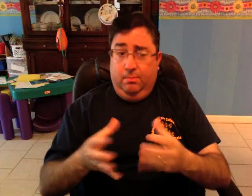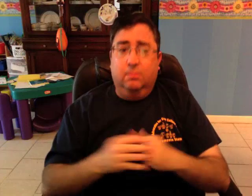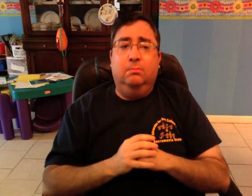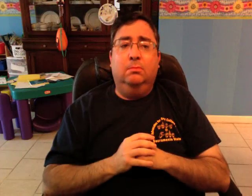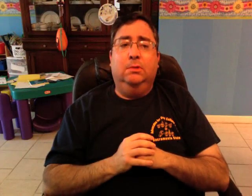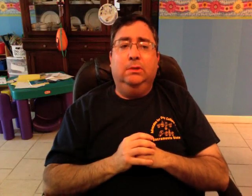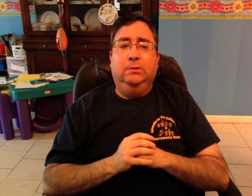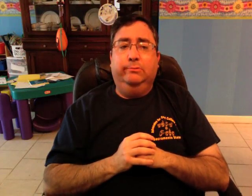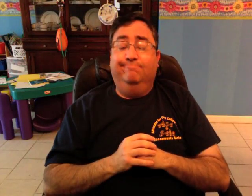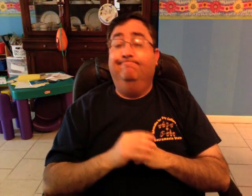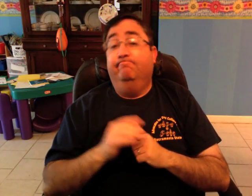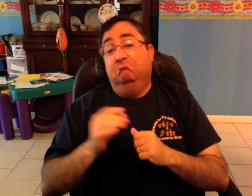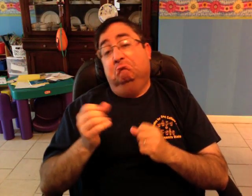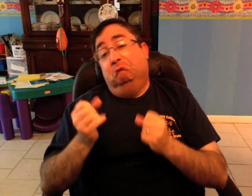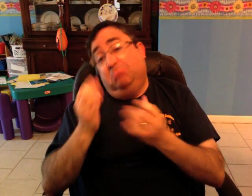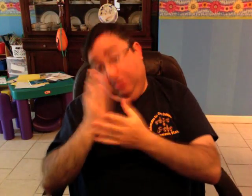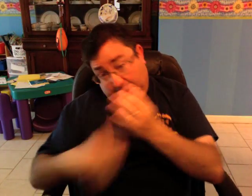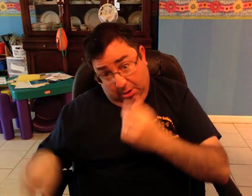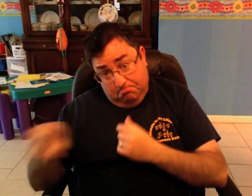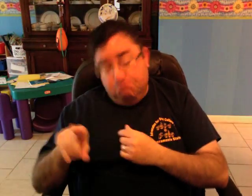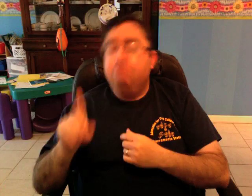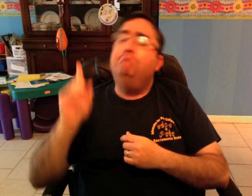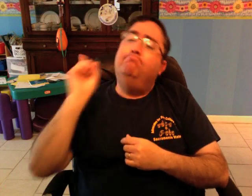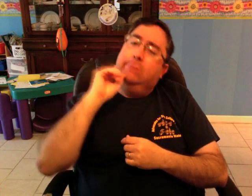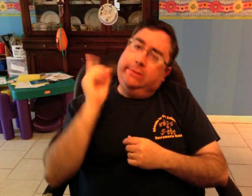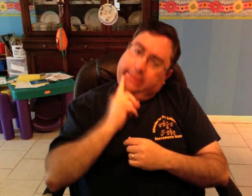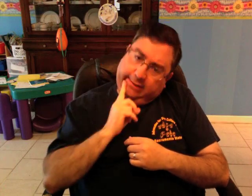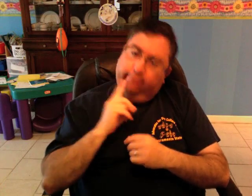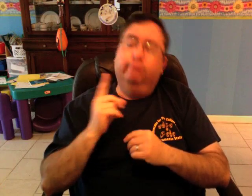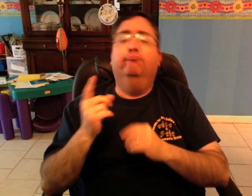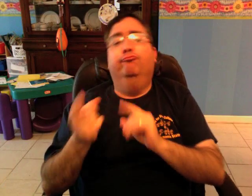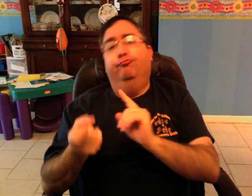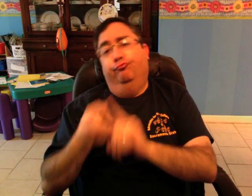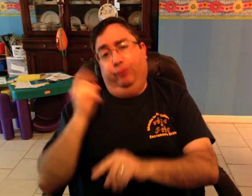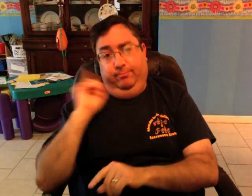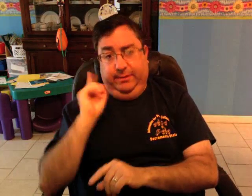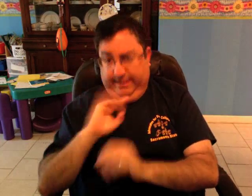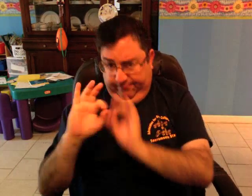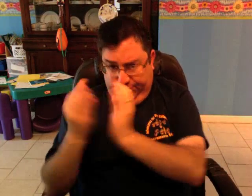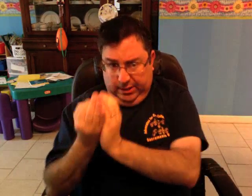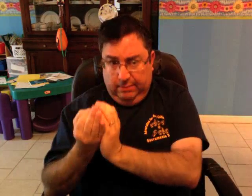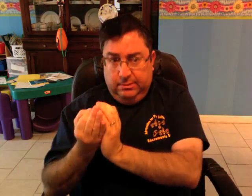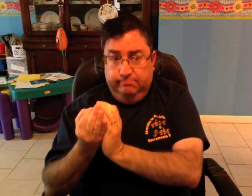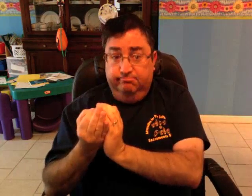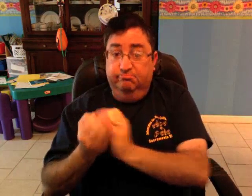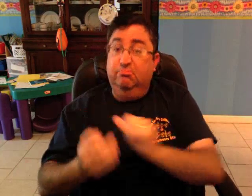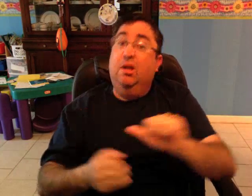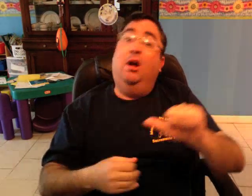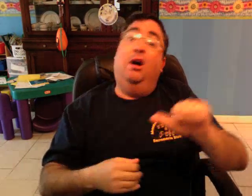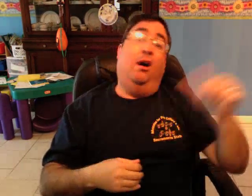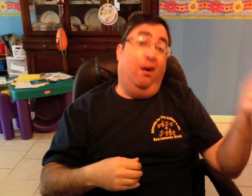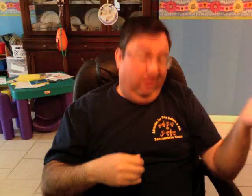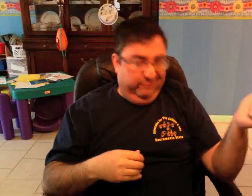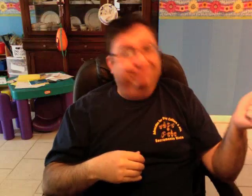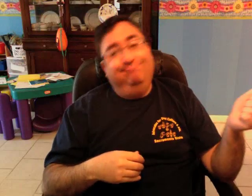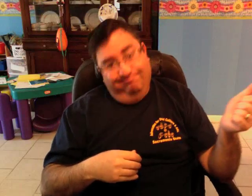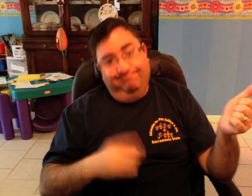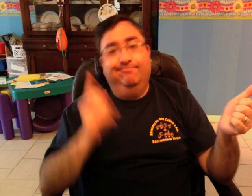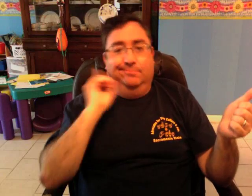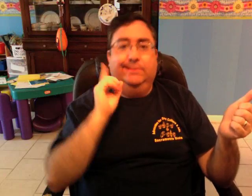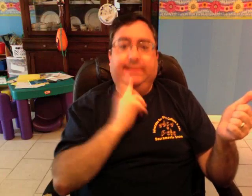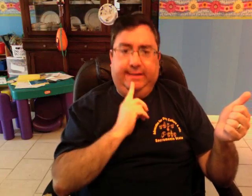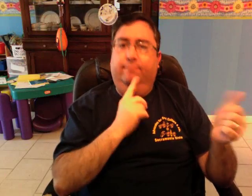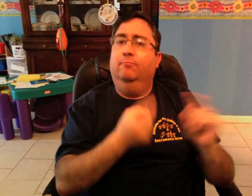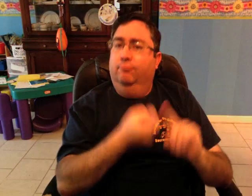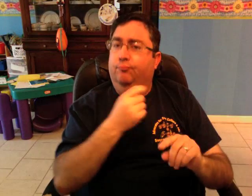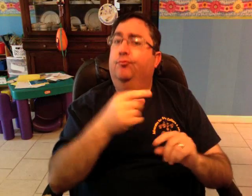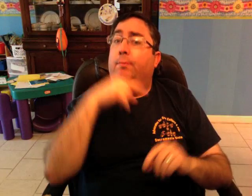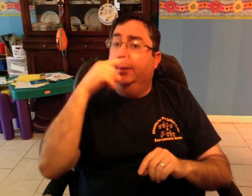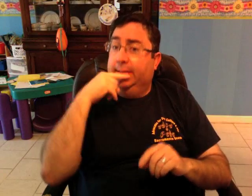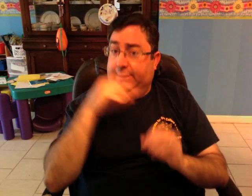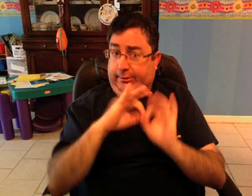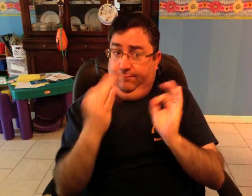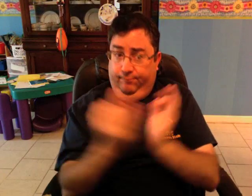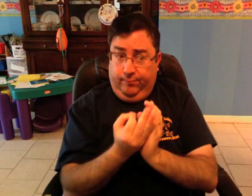of students from Deaf and Hearing families.